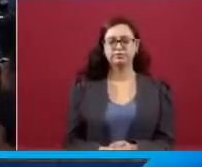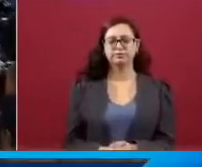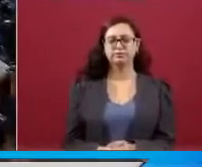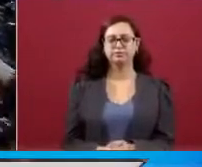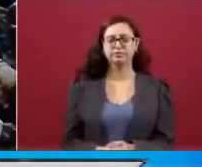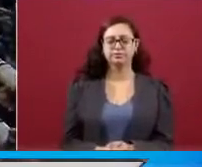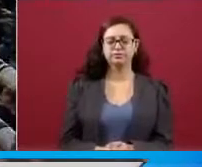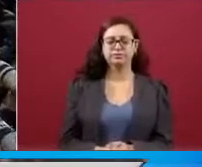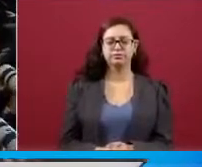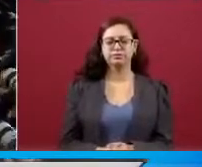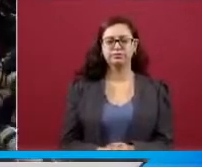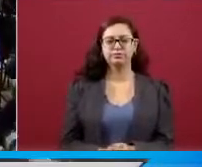1. Advisory forums